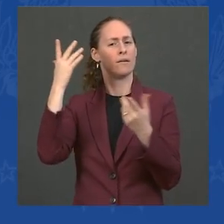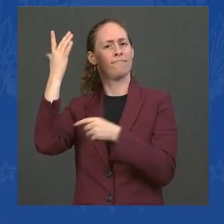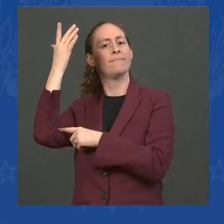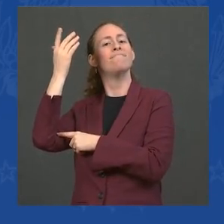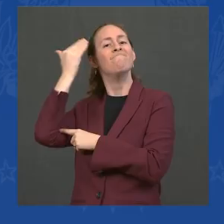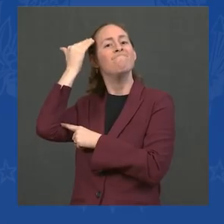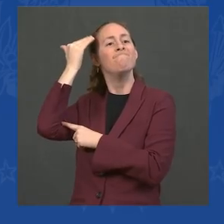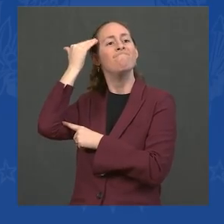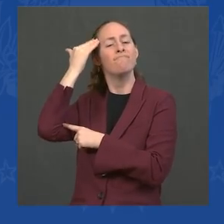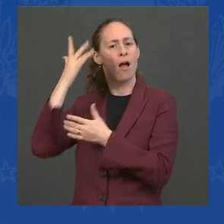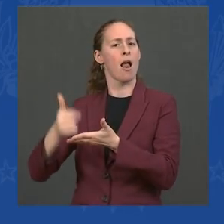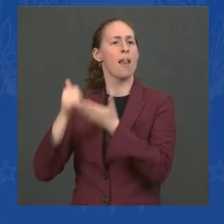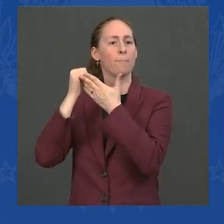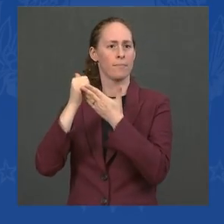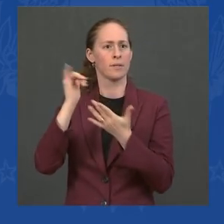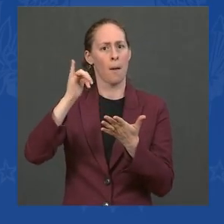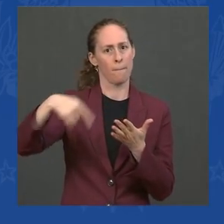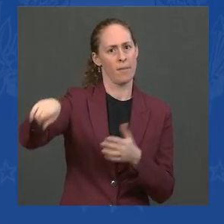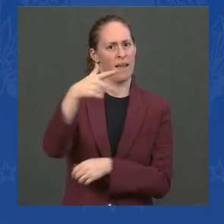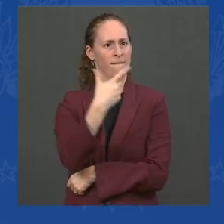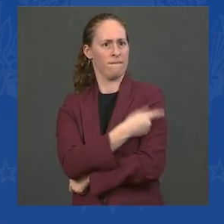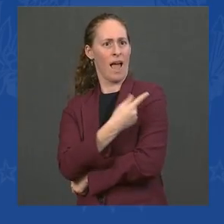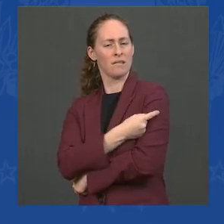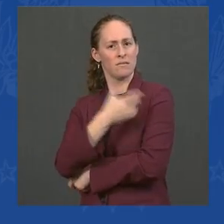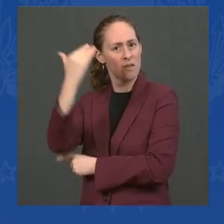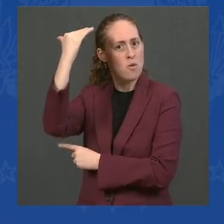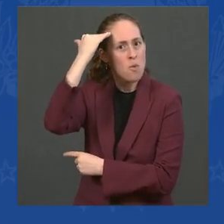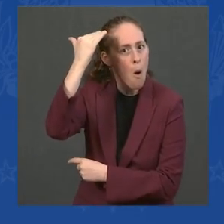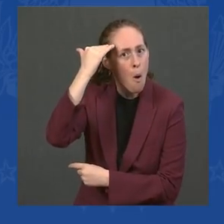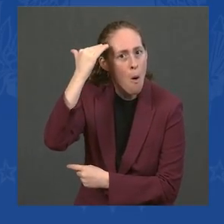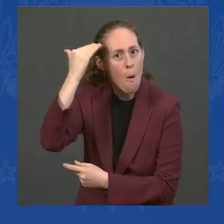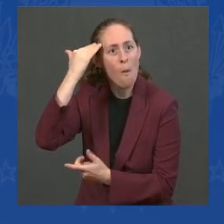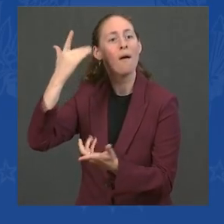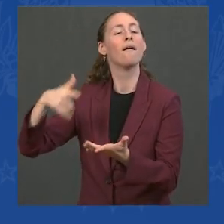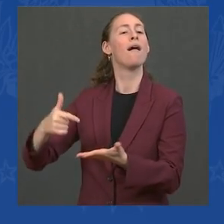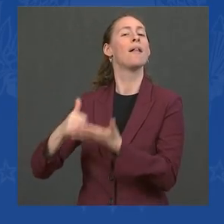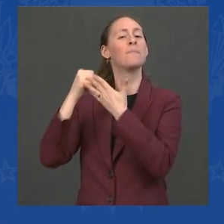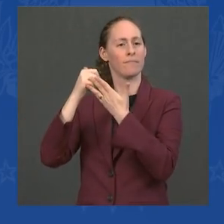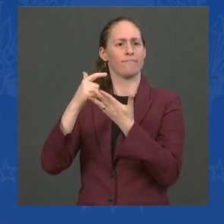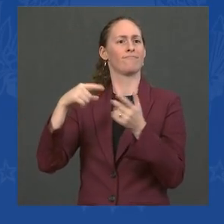One, they work, and two, vaccine requirements work.